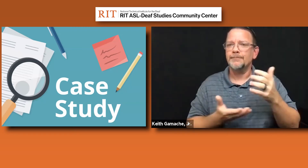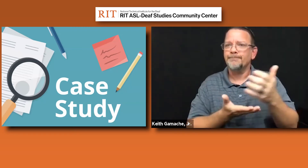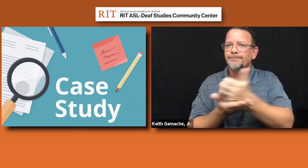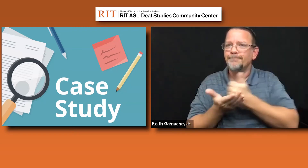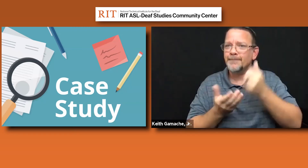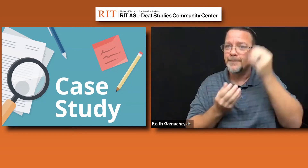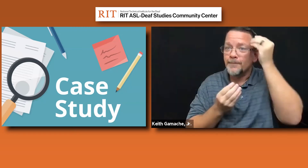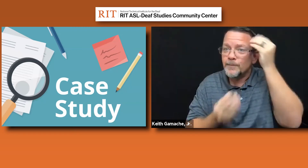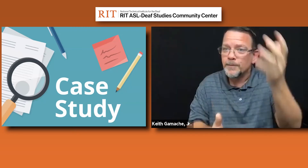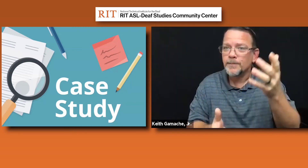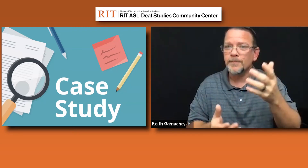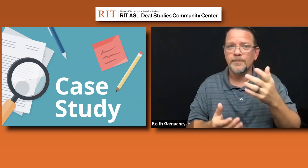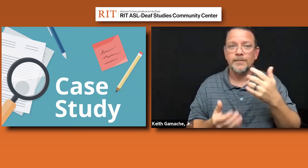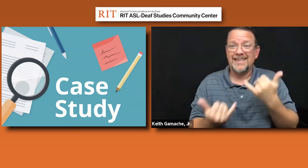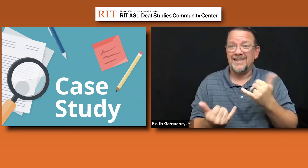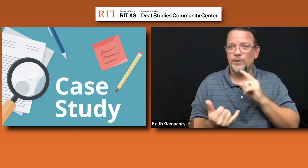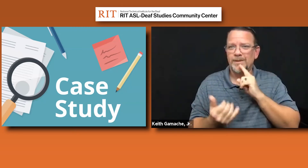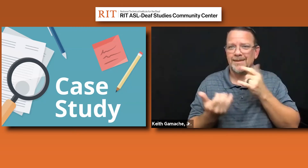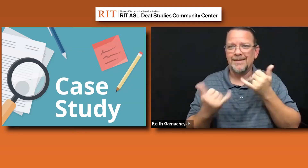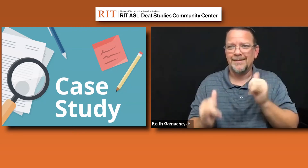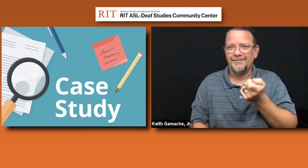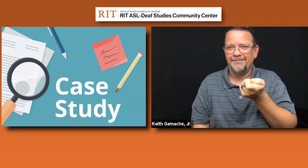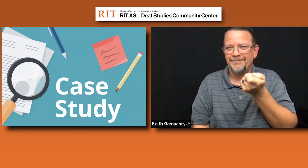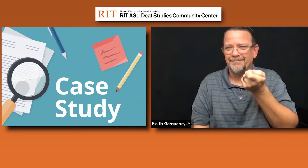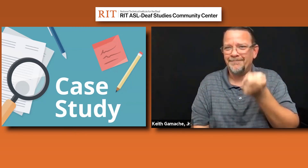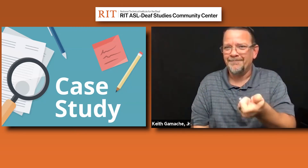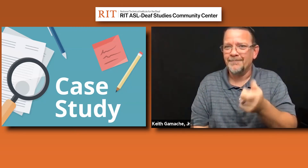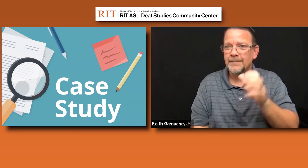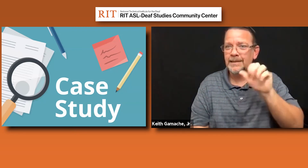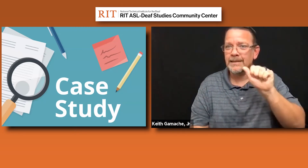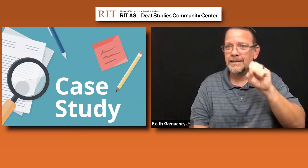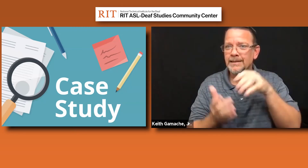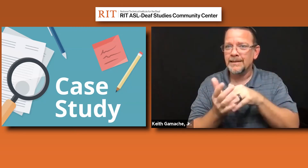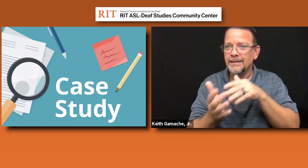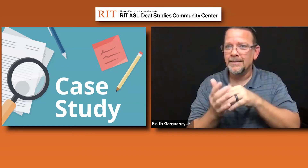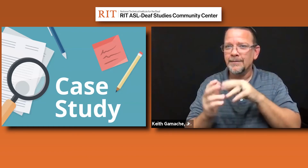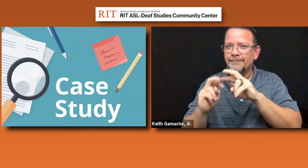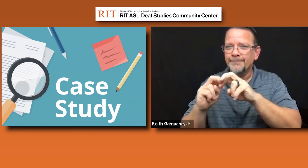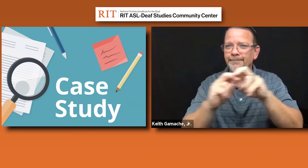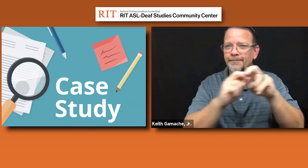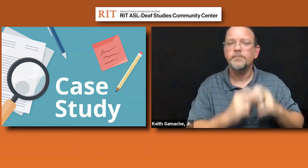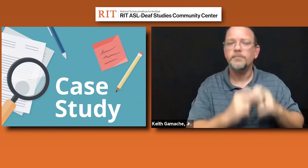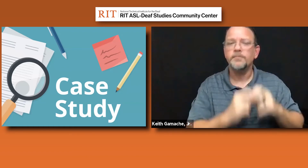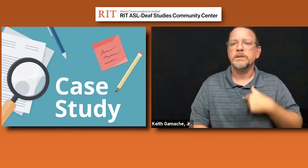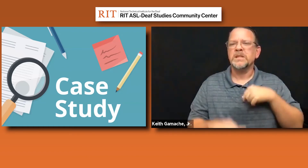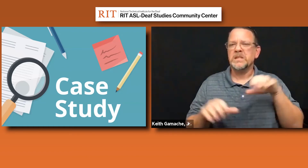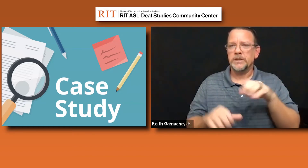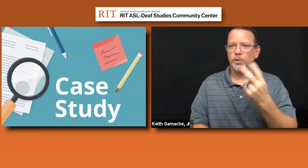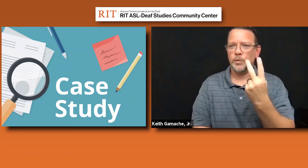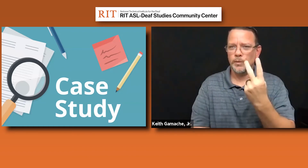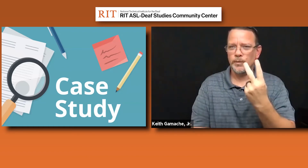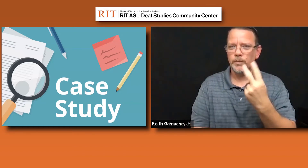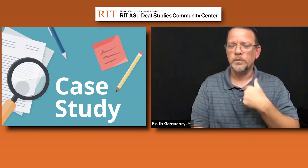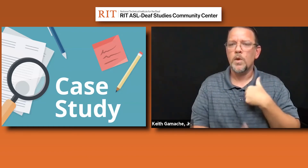the more we can look across the board at all the information presented, and our case studies are, unfortunately, too small